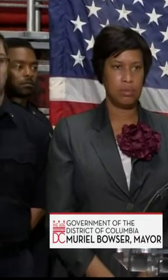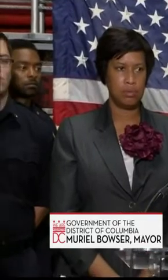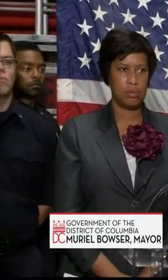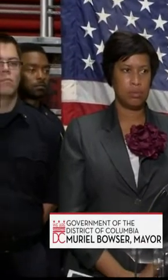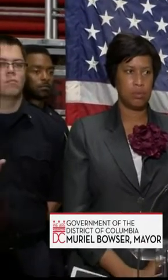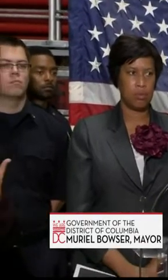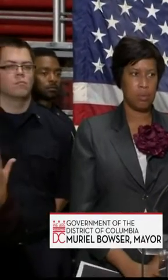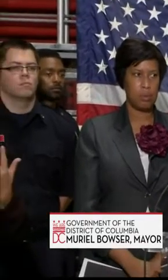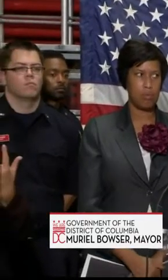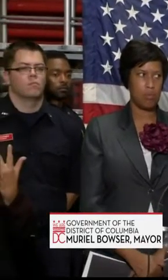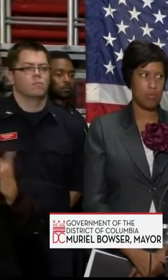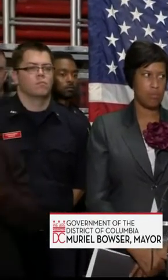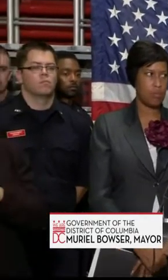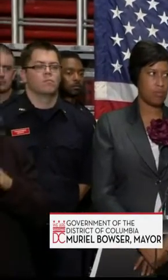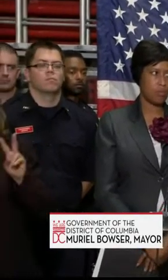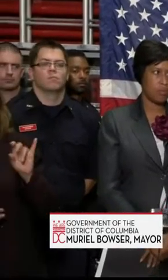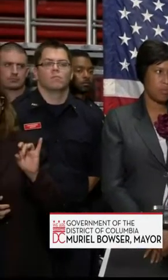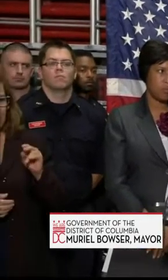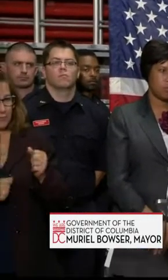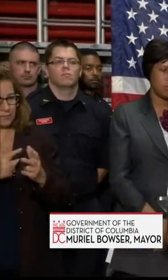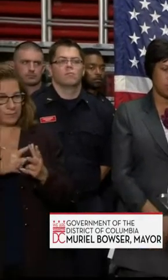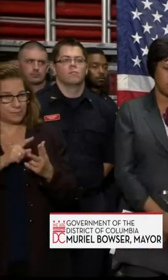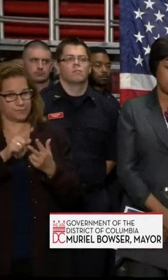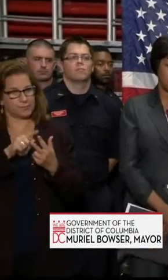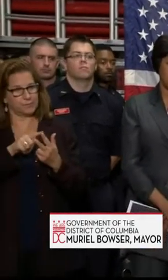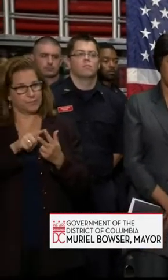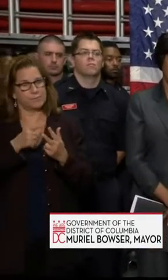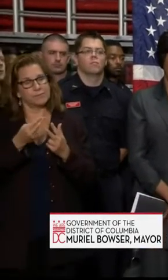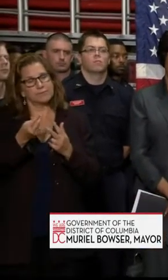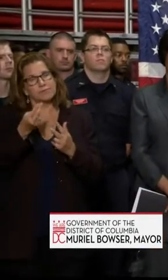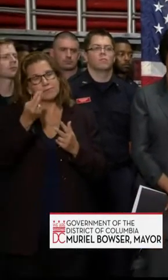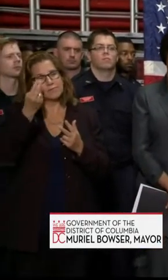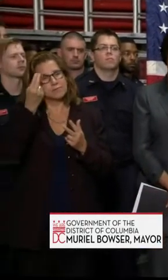TODAY IS A DAY TO REFLECT ON HOW WE HAVE LEARNED FROM THE